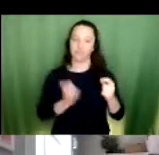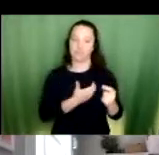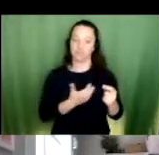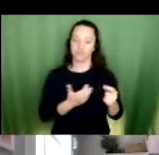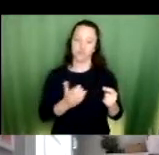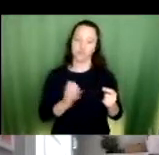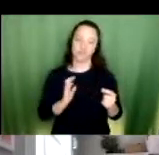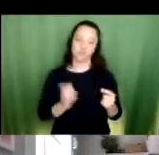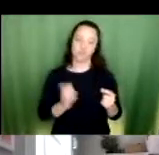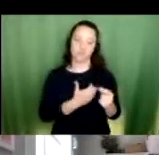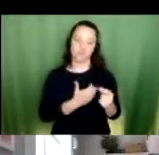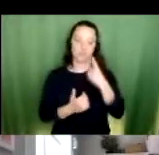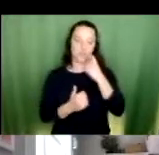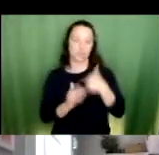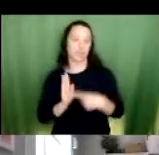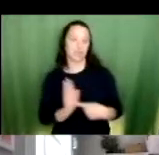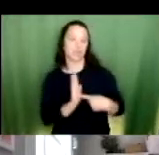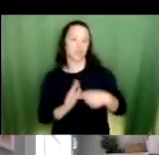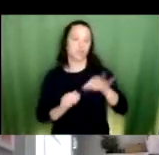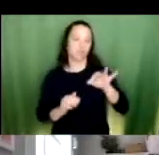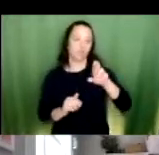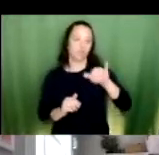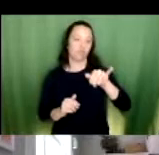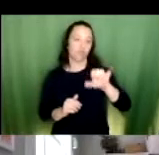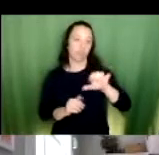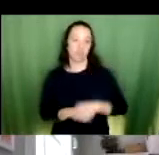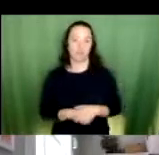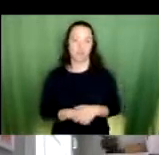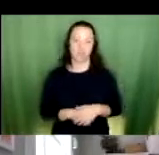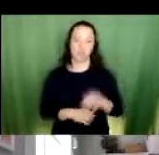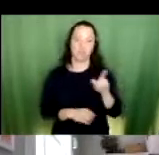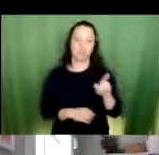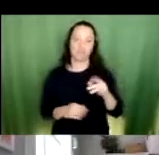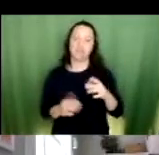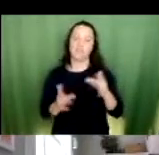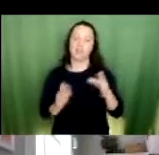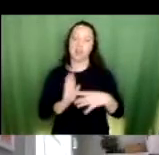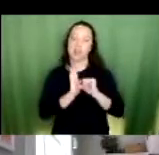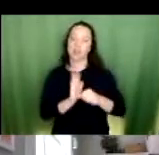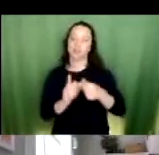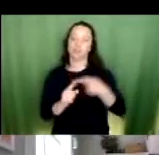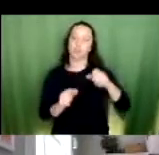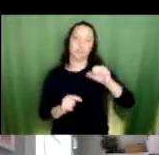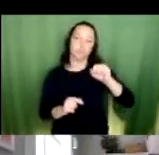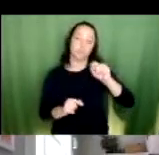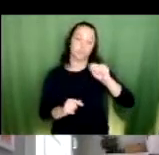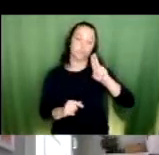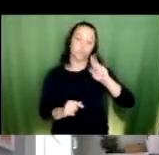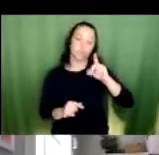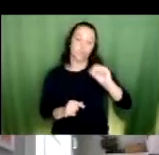Highlights from the Studio Museum in Harlem. And what's exciting is we have been able to leverage